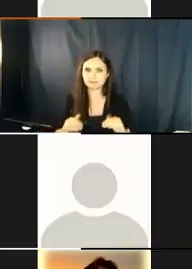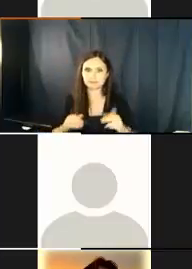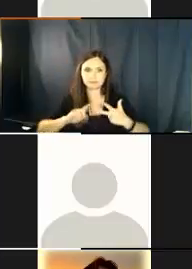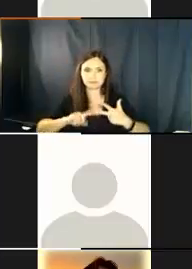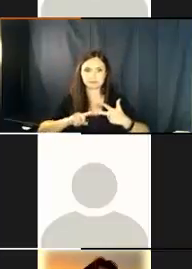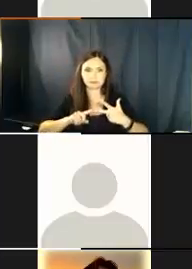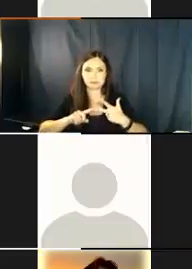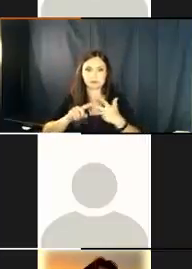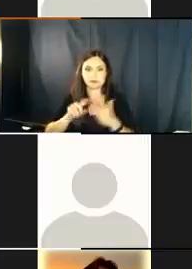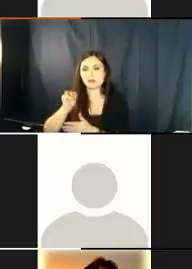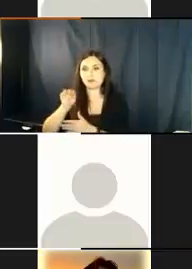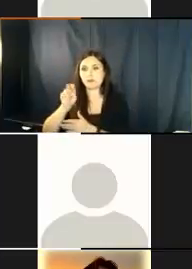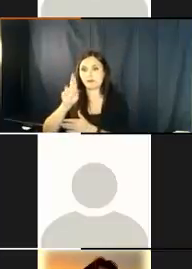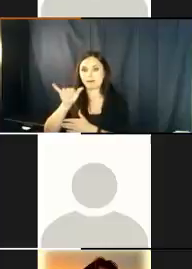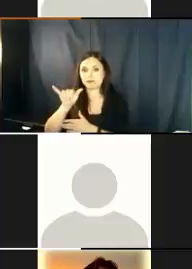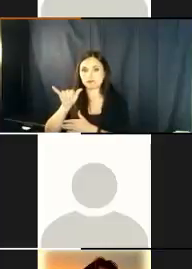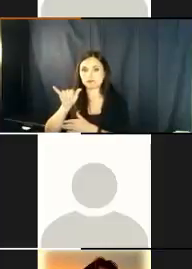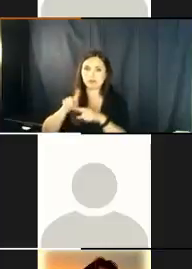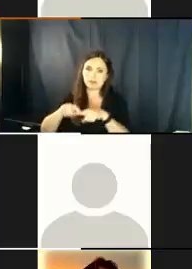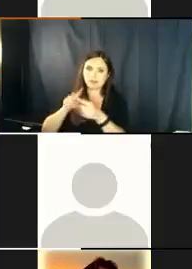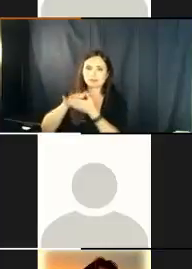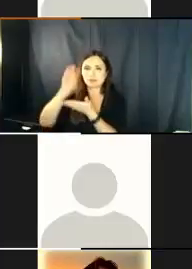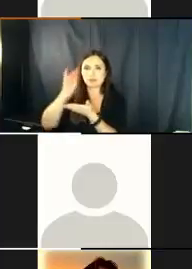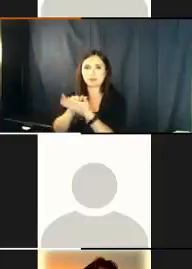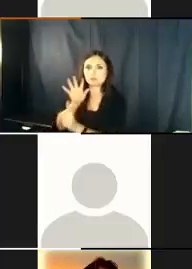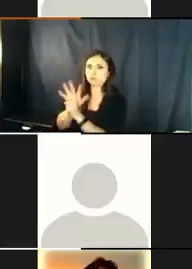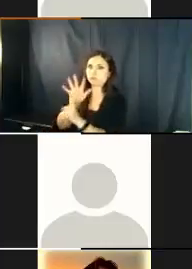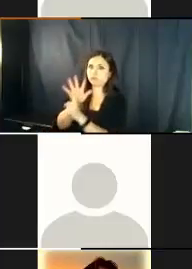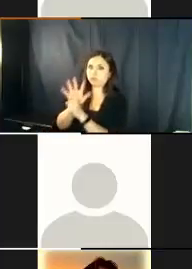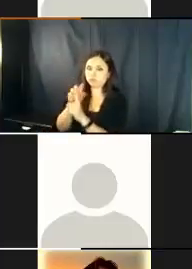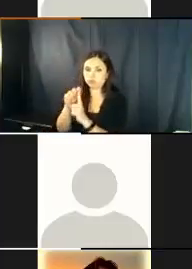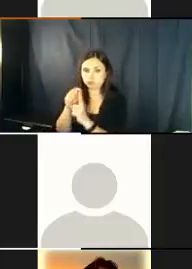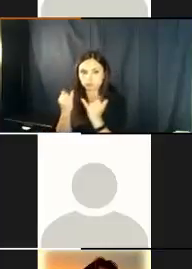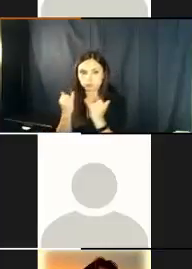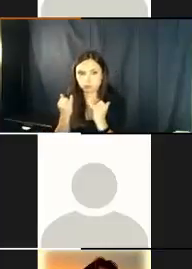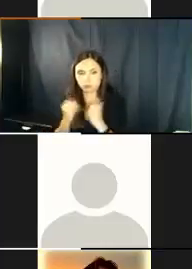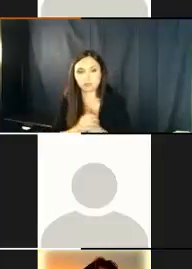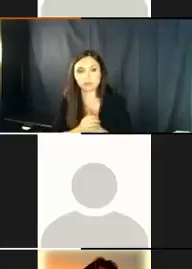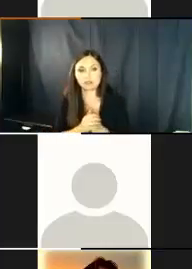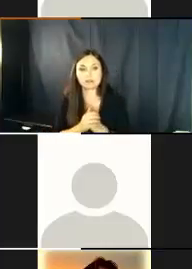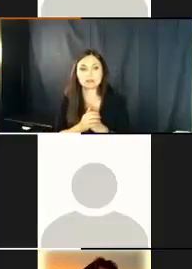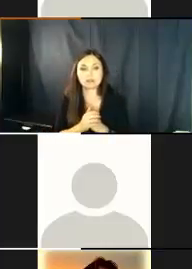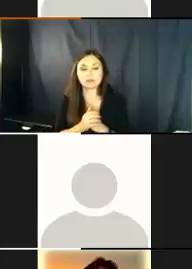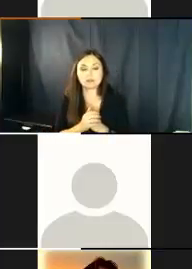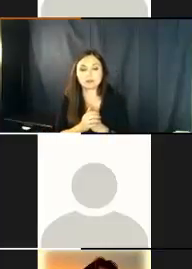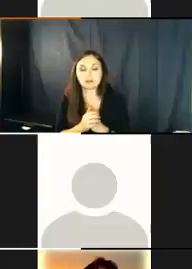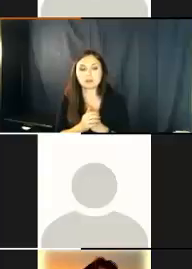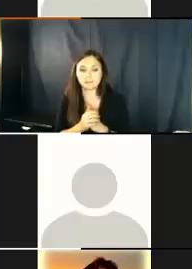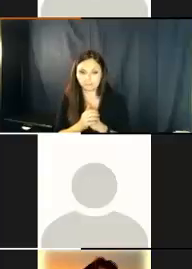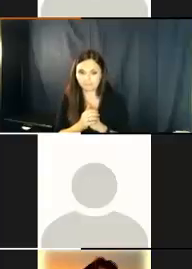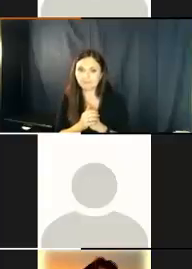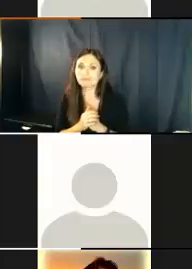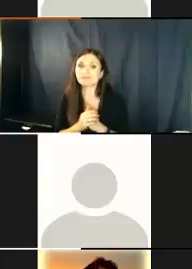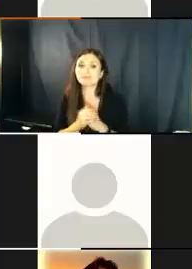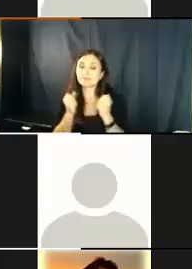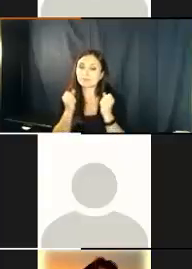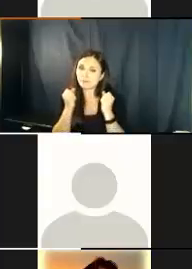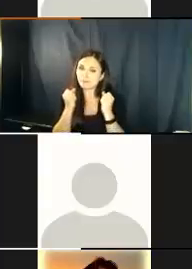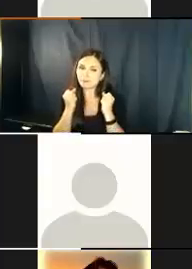so this is a of course a buzzword right now and something that often can be in conflict